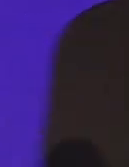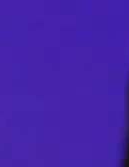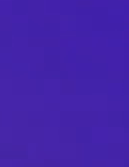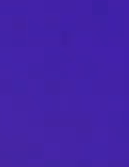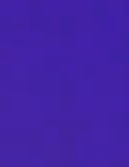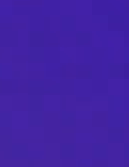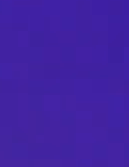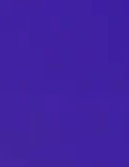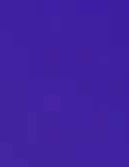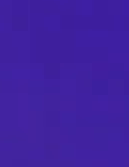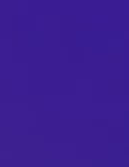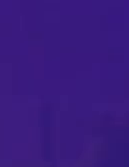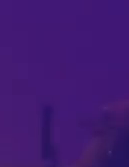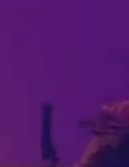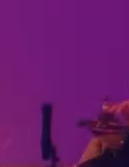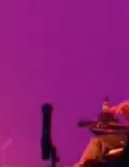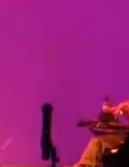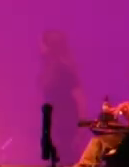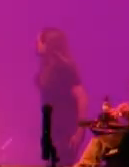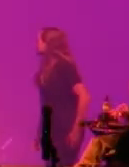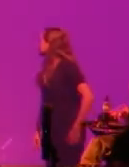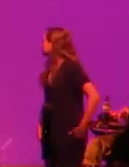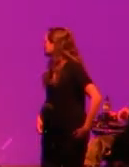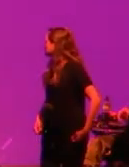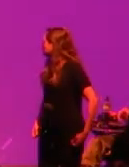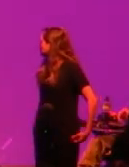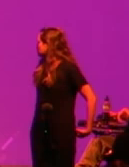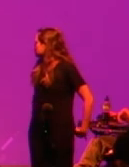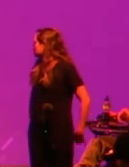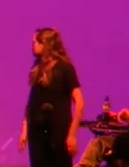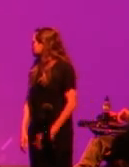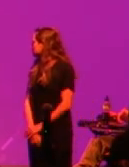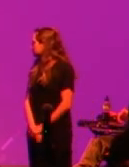the performance area Sara and Cyrus walked to the center of the performance